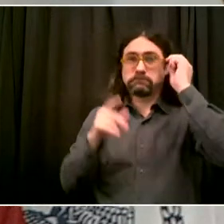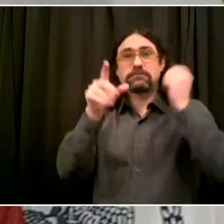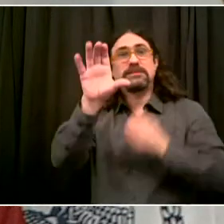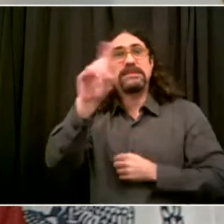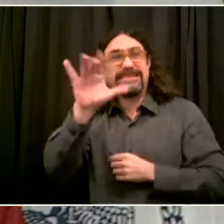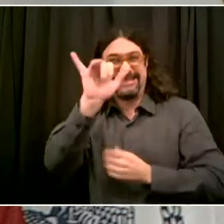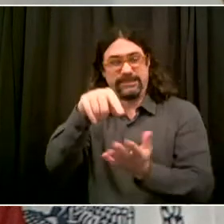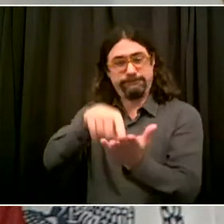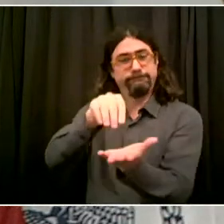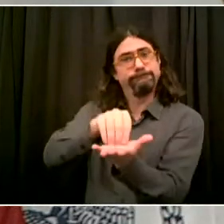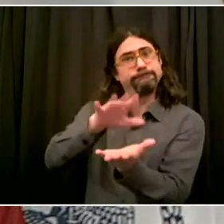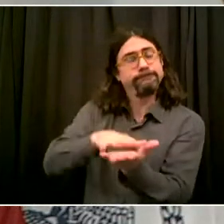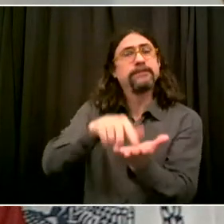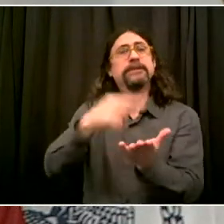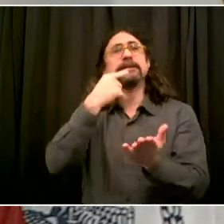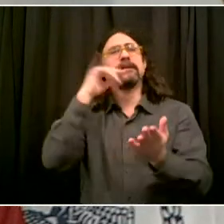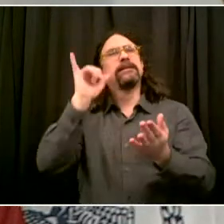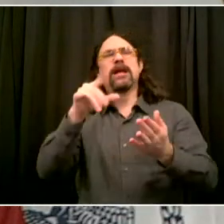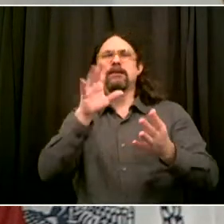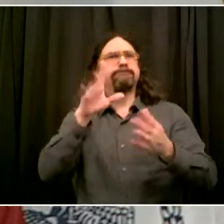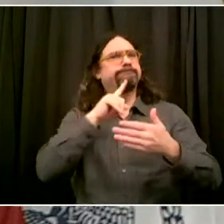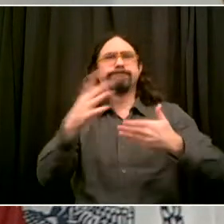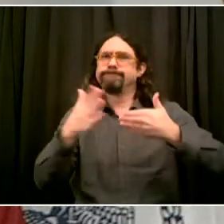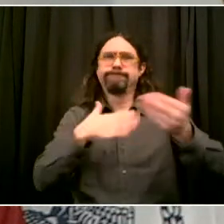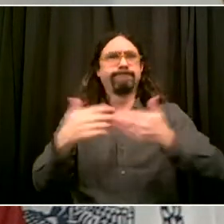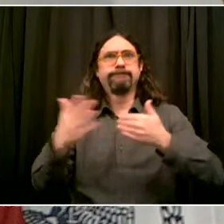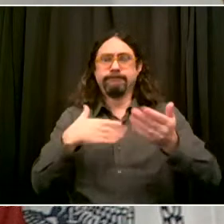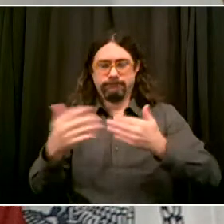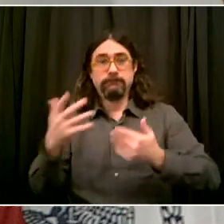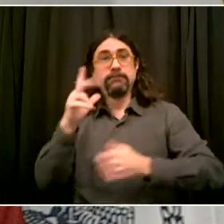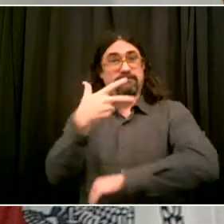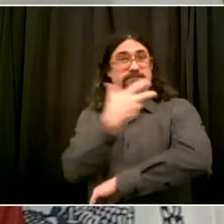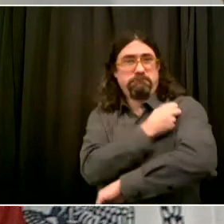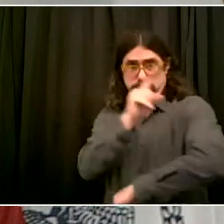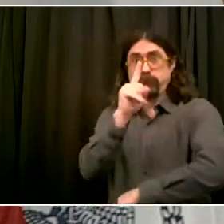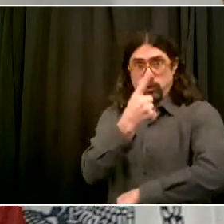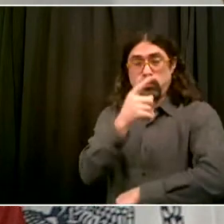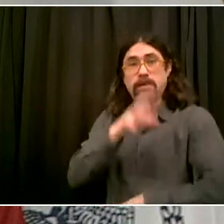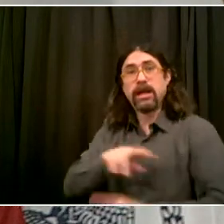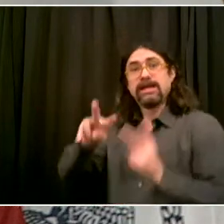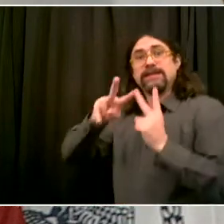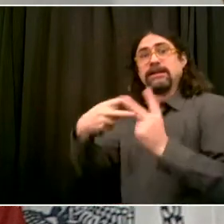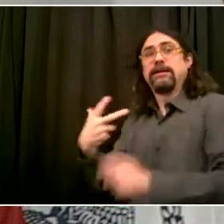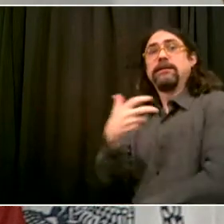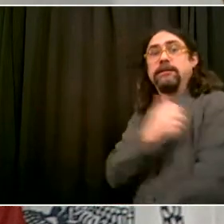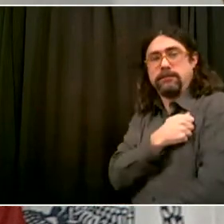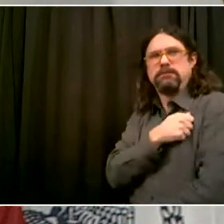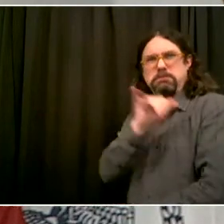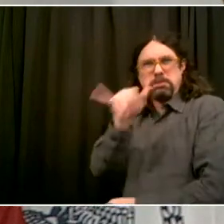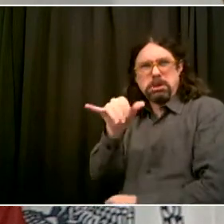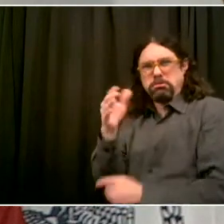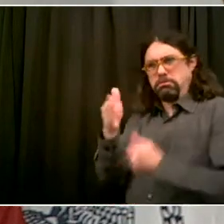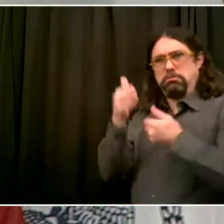SECOND DOSE, IT IS FULLY EFFEFEIVCTE,E,S O,O, WHEHEHTER IT ON YOUR PERFECT SECOND THURSDAY OR A DAY LATER OR WEEK LATER, TWO WEEKS LATER, DOES NOT CHANGE THE E EFFECTIVENESS